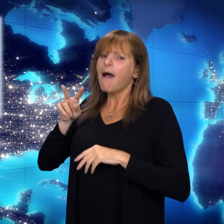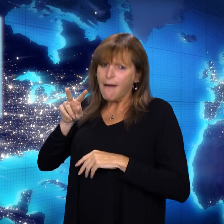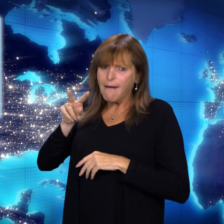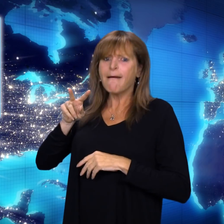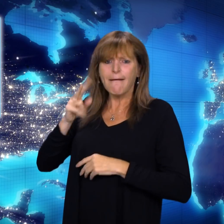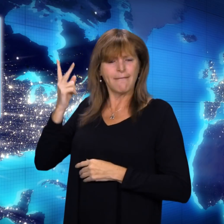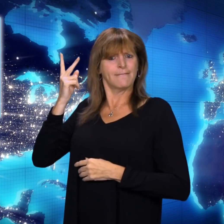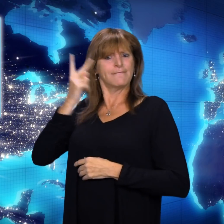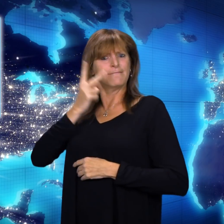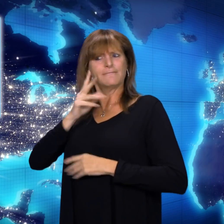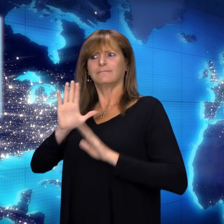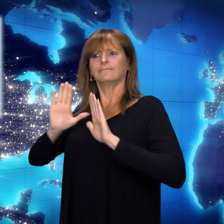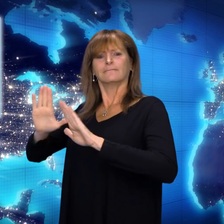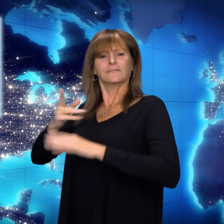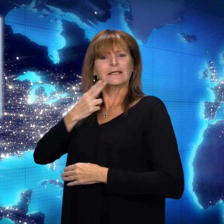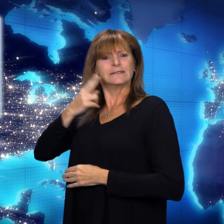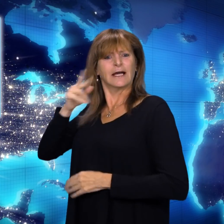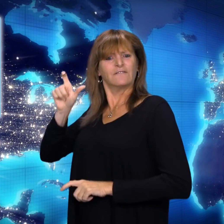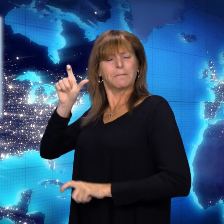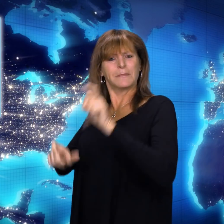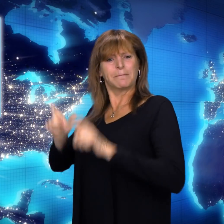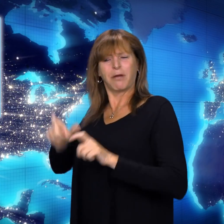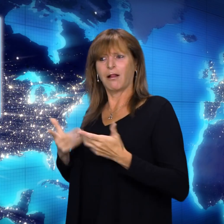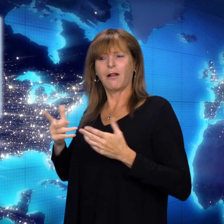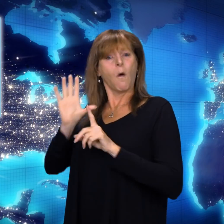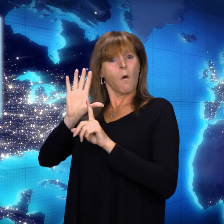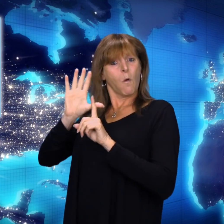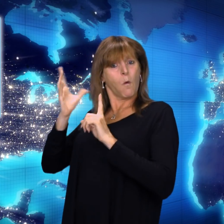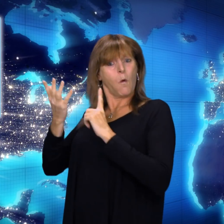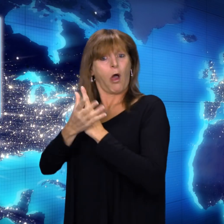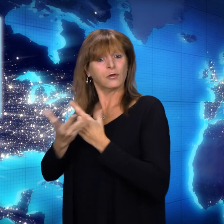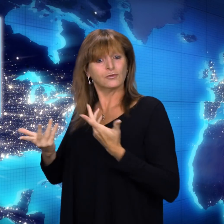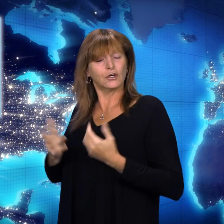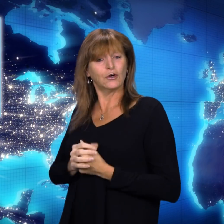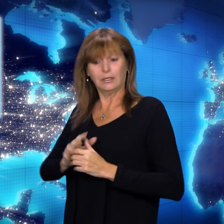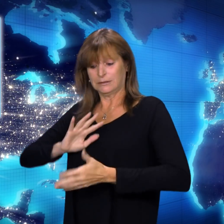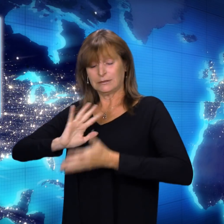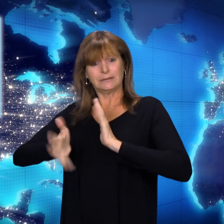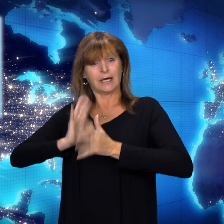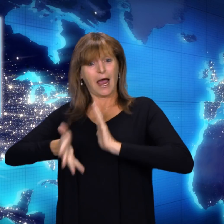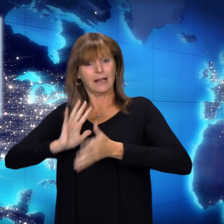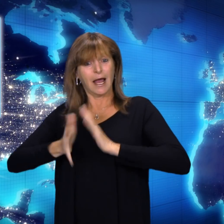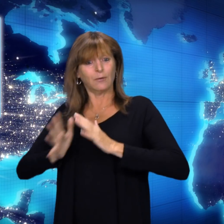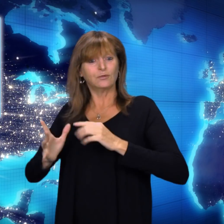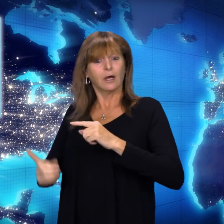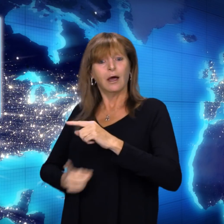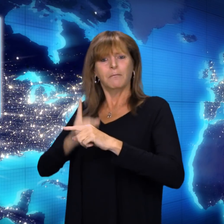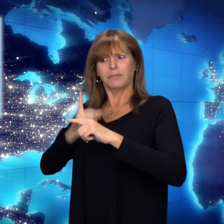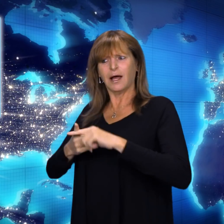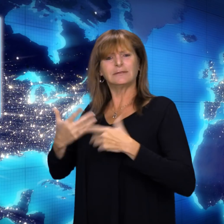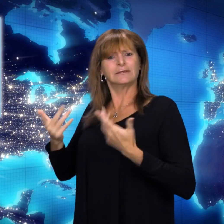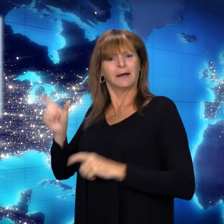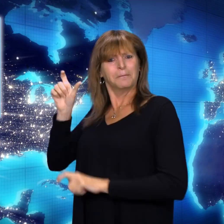customers leave with some familiarity of sign language. This